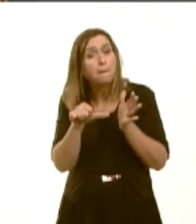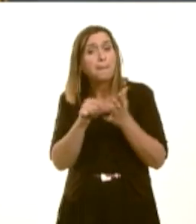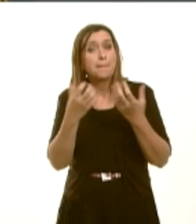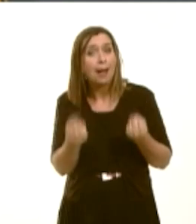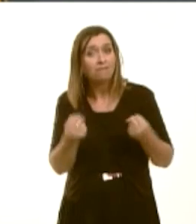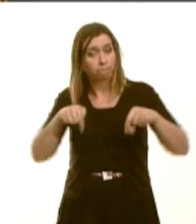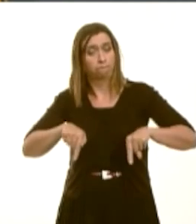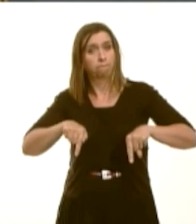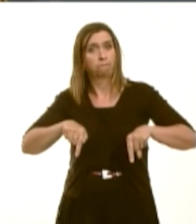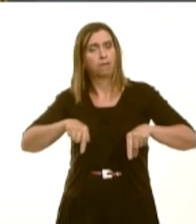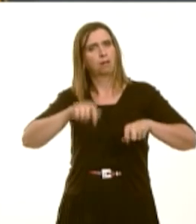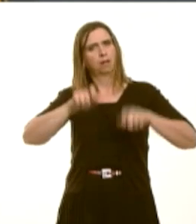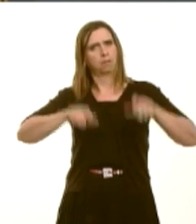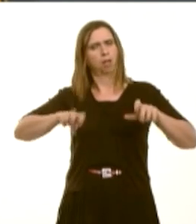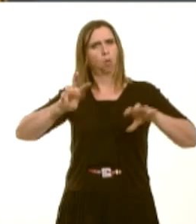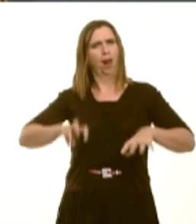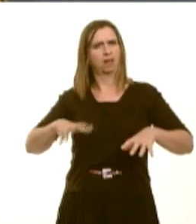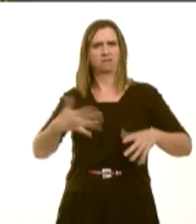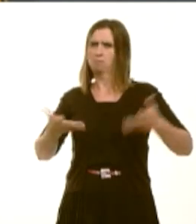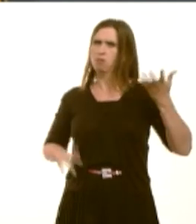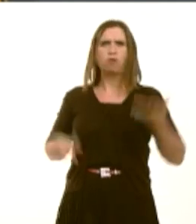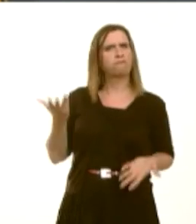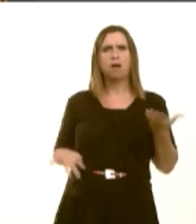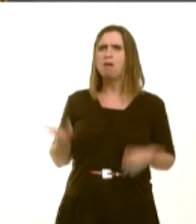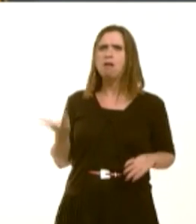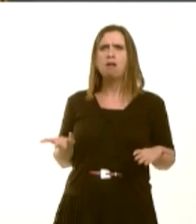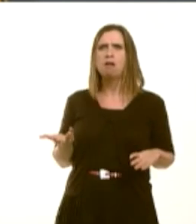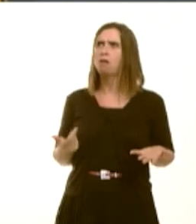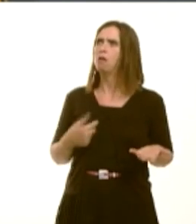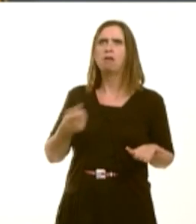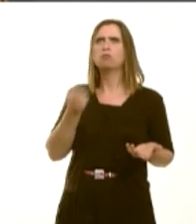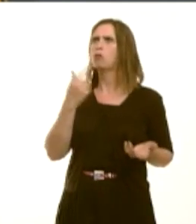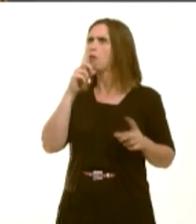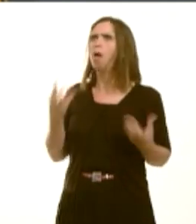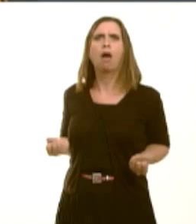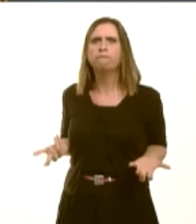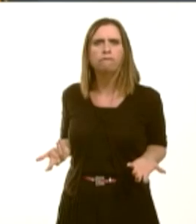in Wales being treated unfairly? If you do accept that there is a problem, can you please